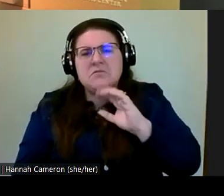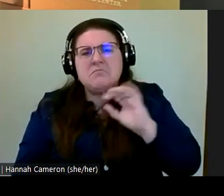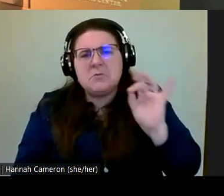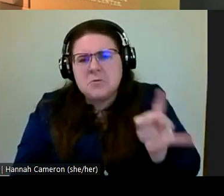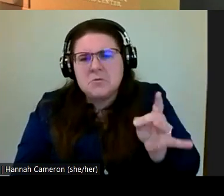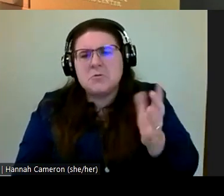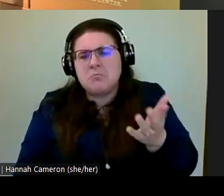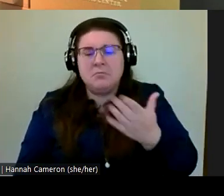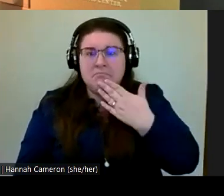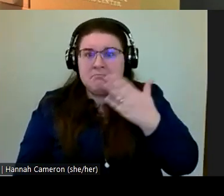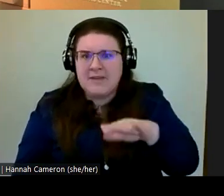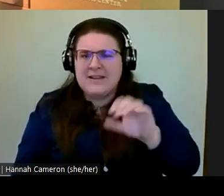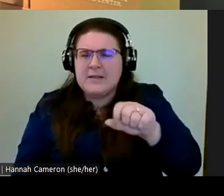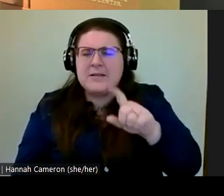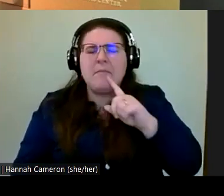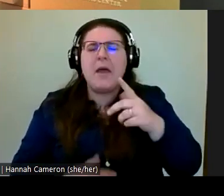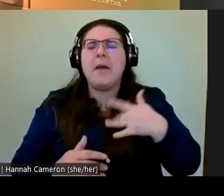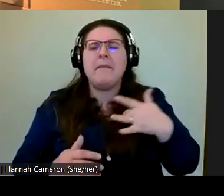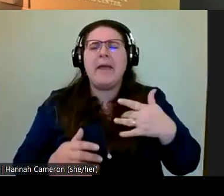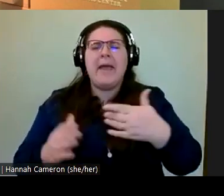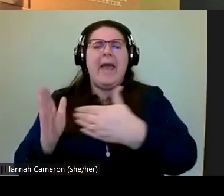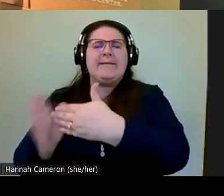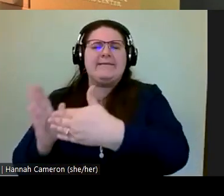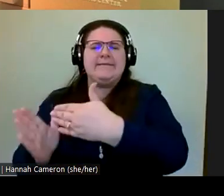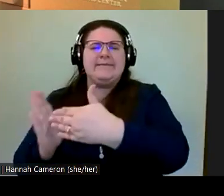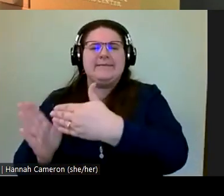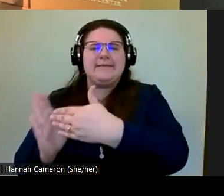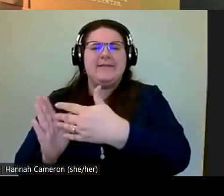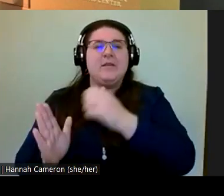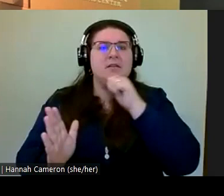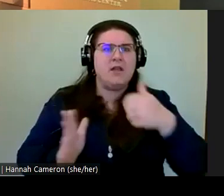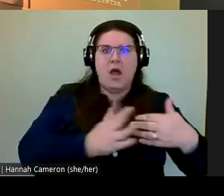something at the end of your life it doesn't sort of get in the way of you having a life and I think